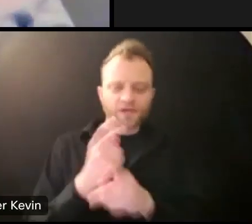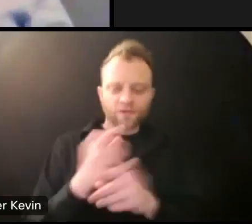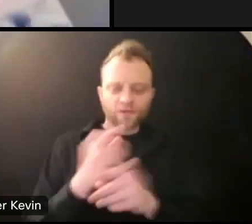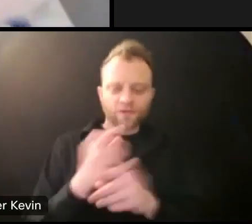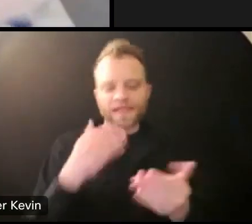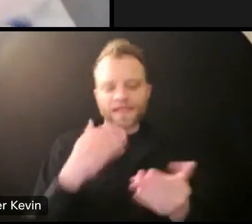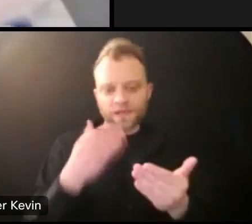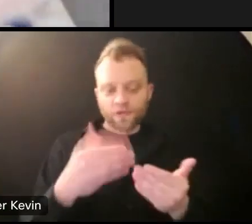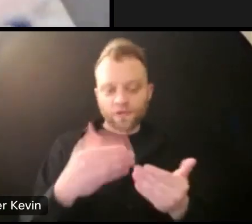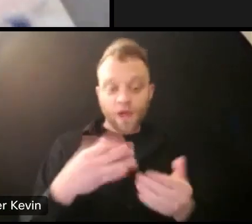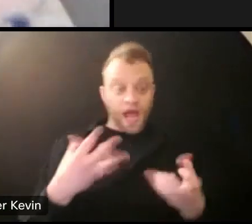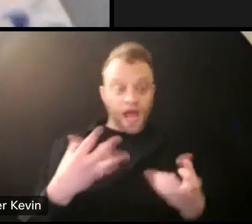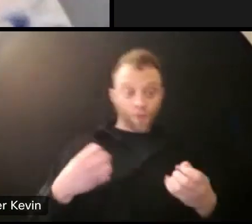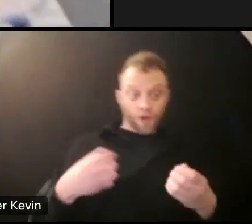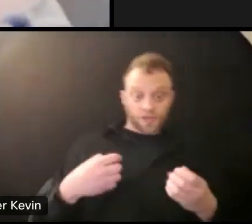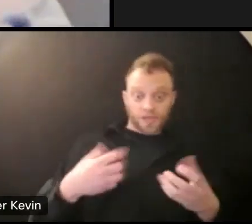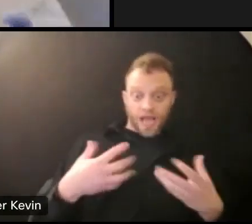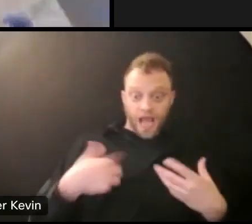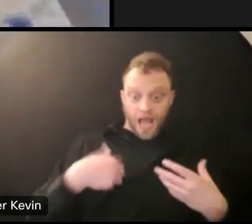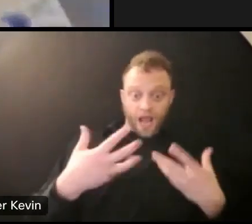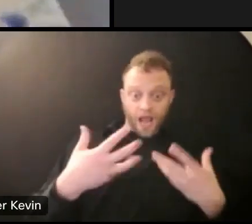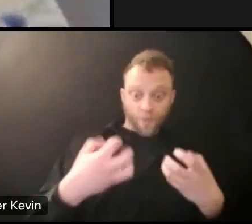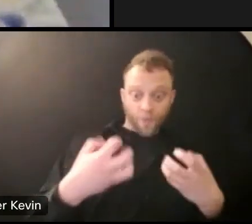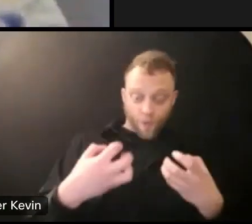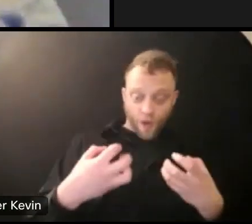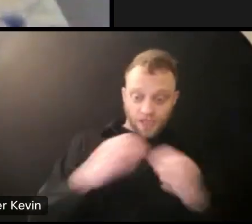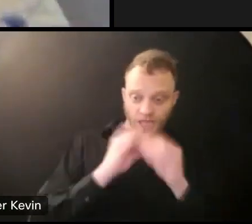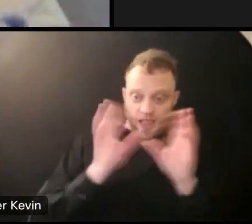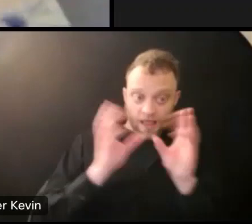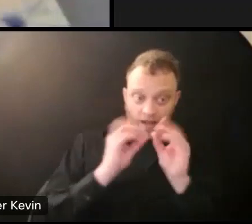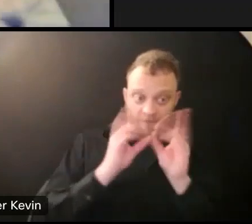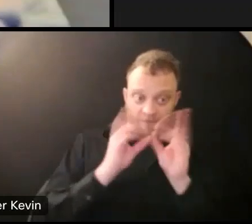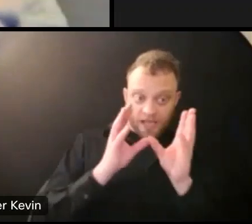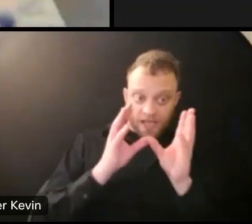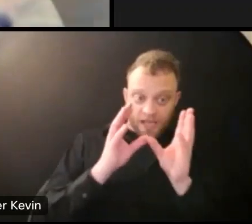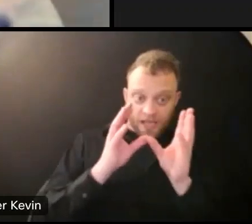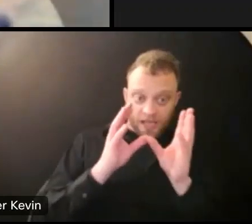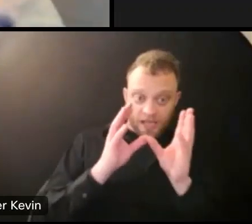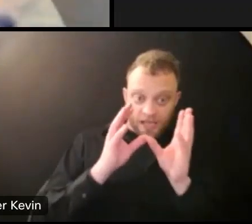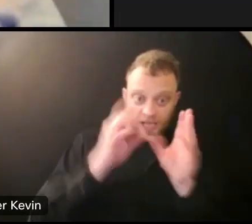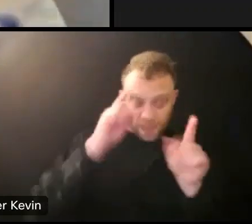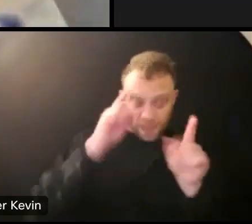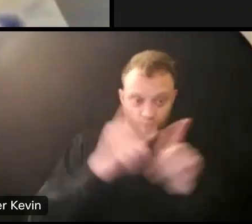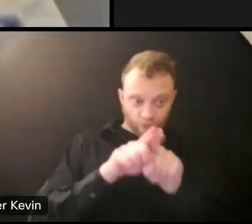I want to say something in support of what Kathy said too, though. I think it's very healthy to